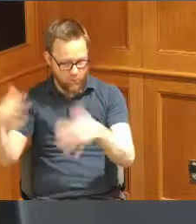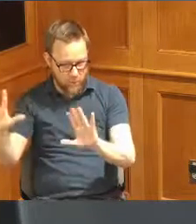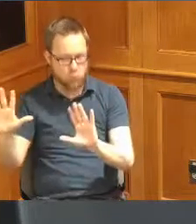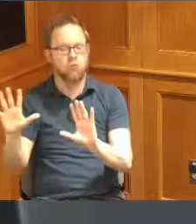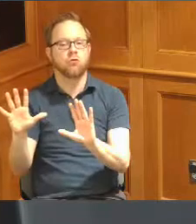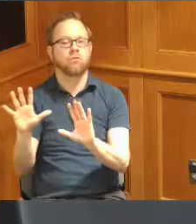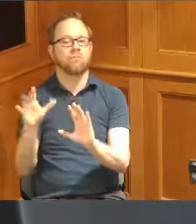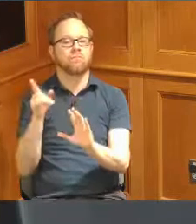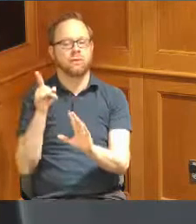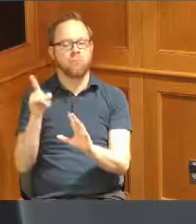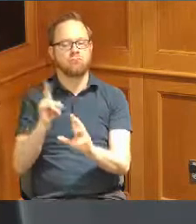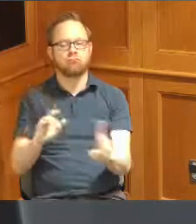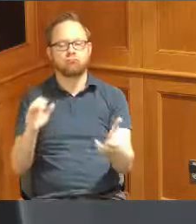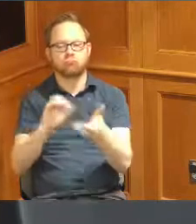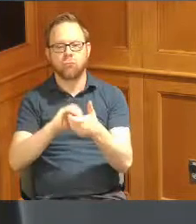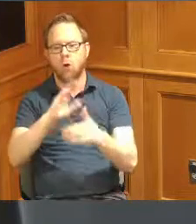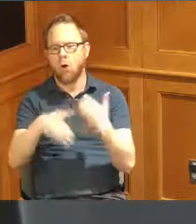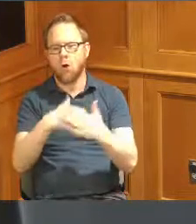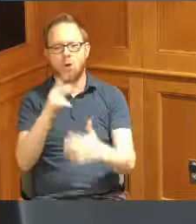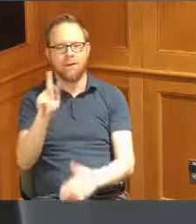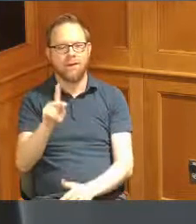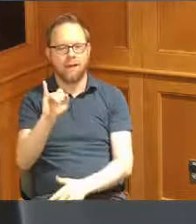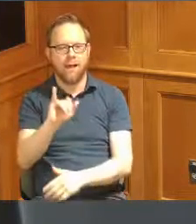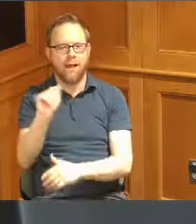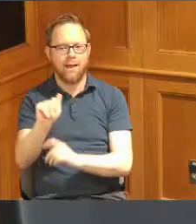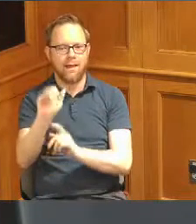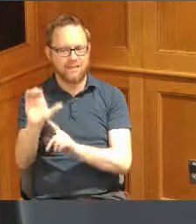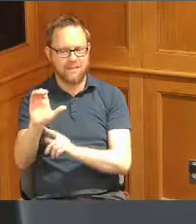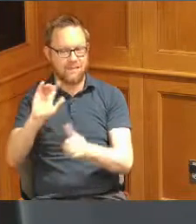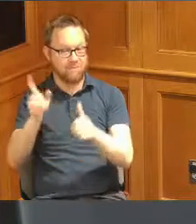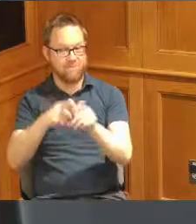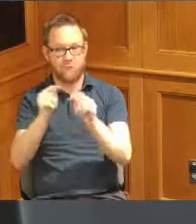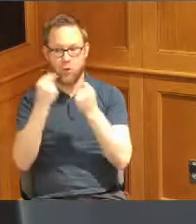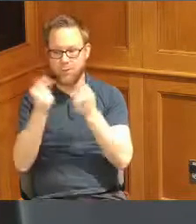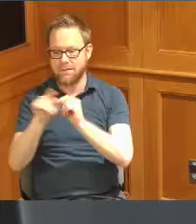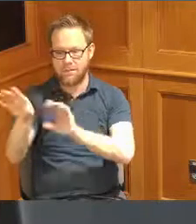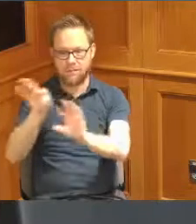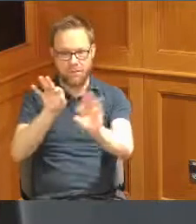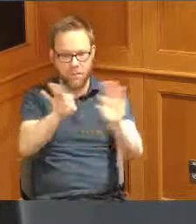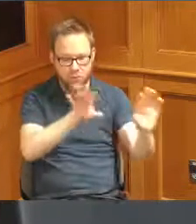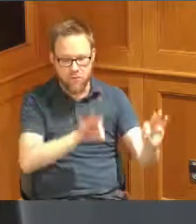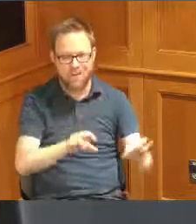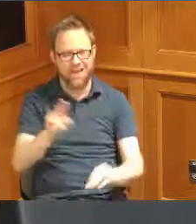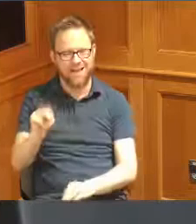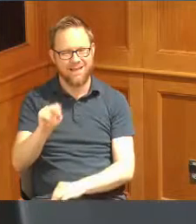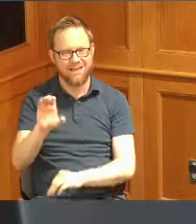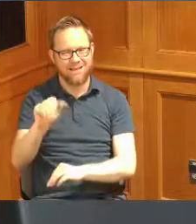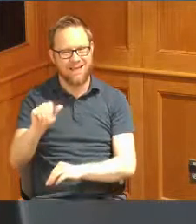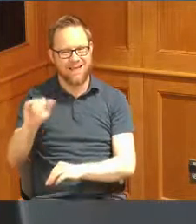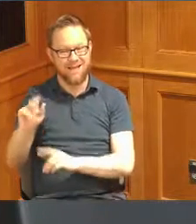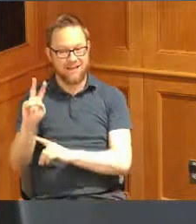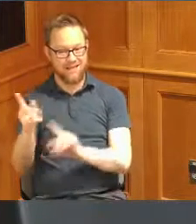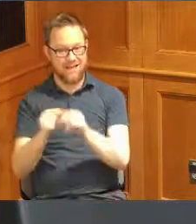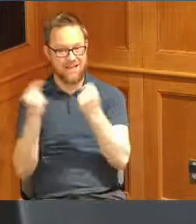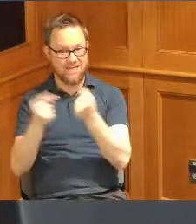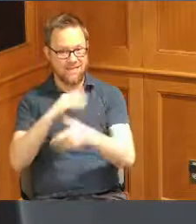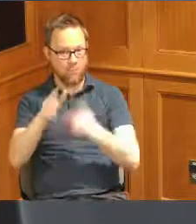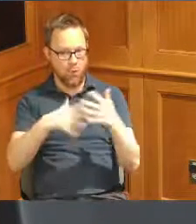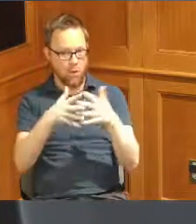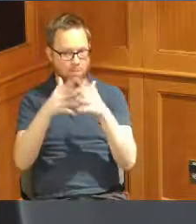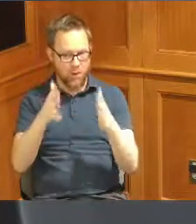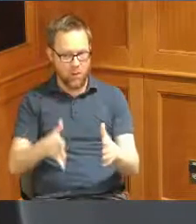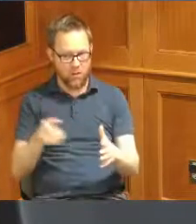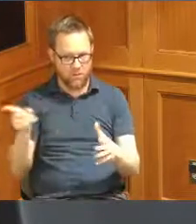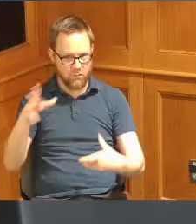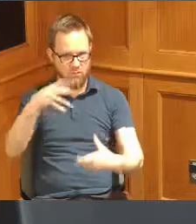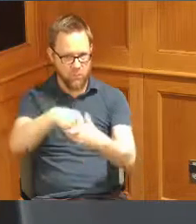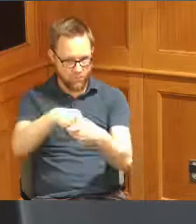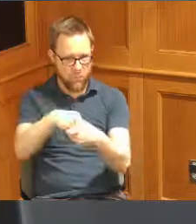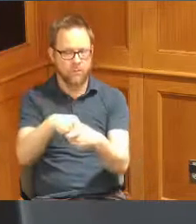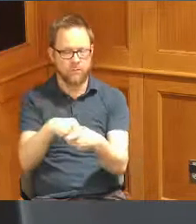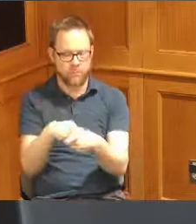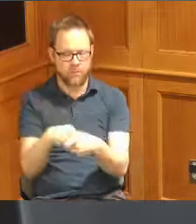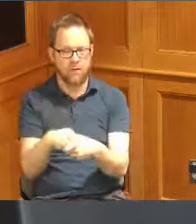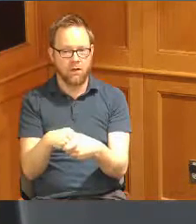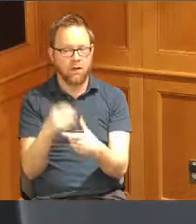the all KIAC first team selection and the NCAA second team All-American whereas coach Mosey